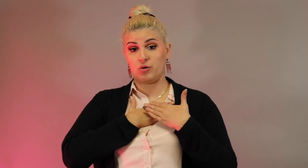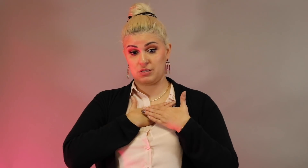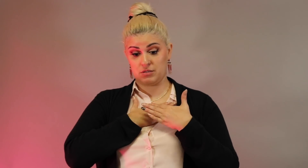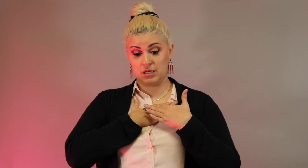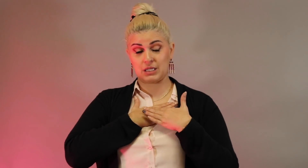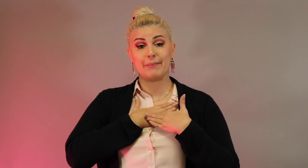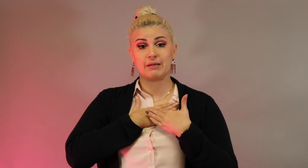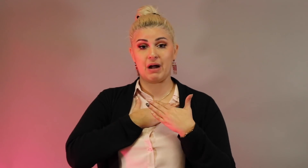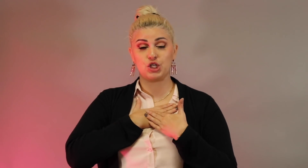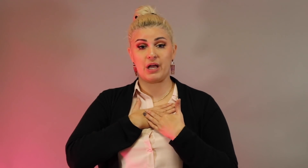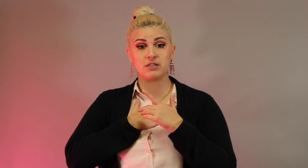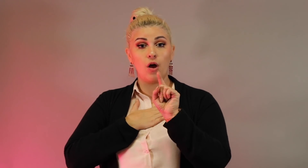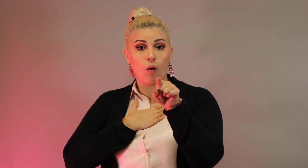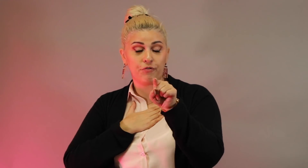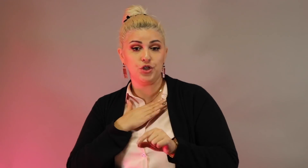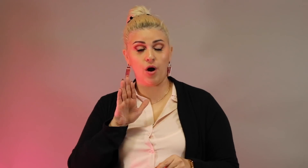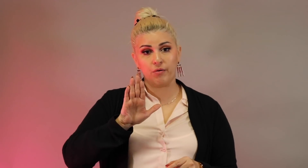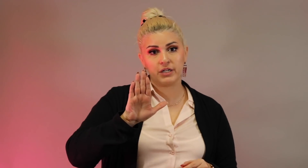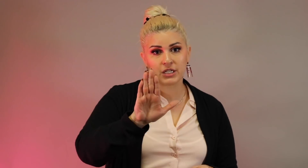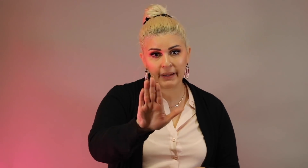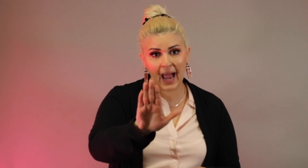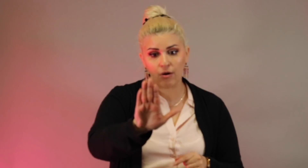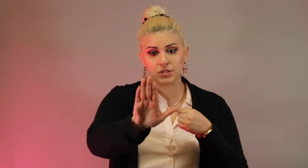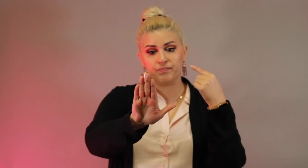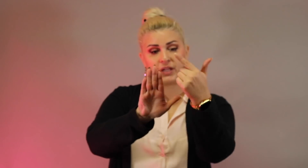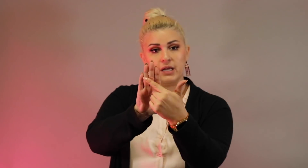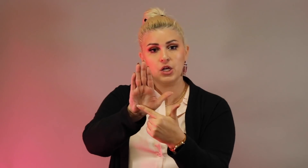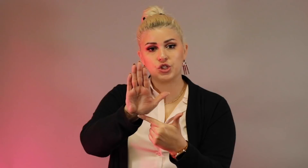so it's coming to my chest or if you own it, it's coming out, okay.